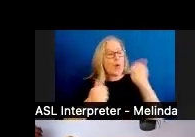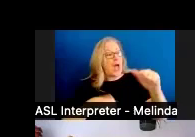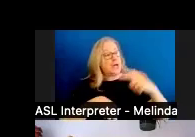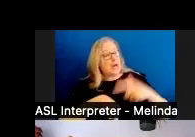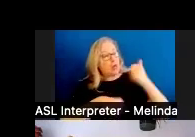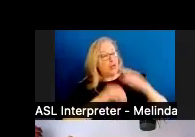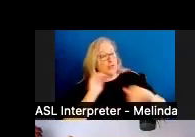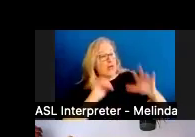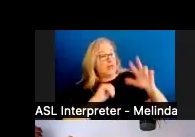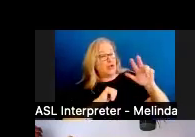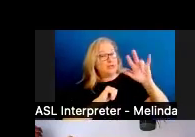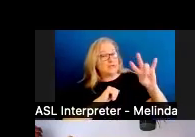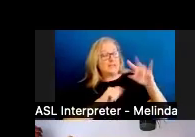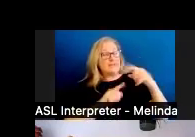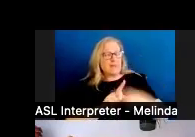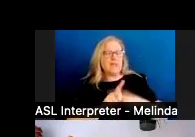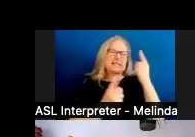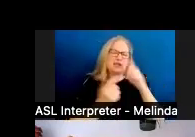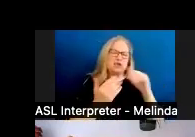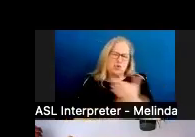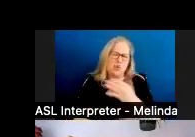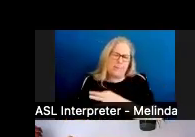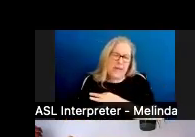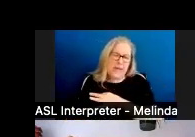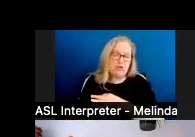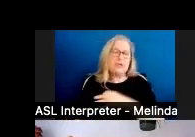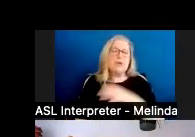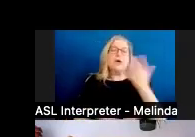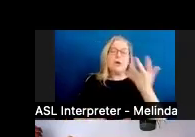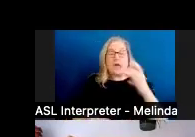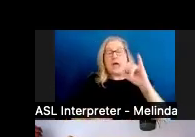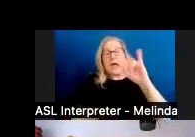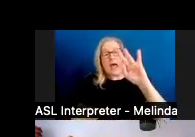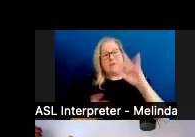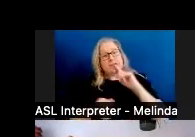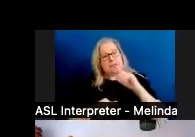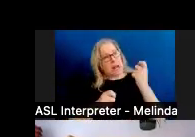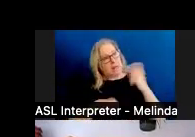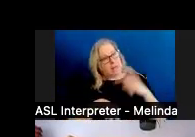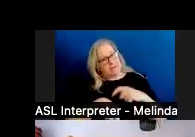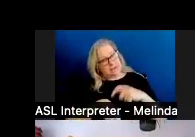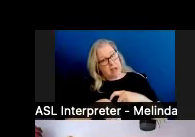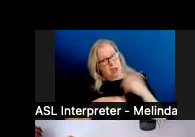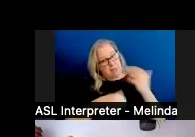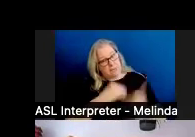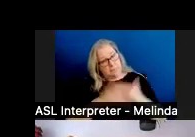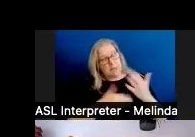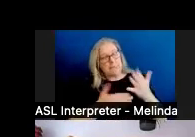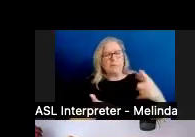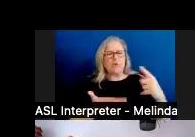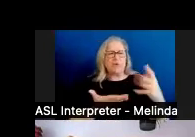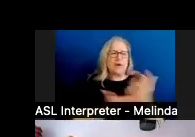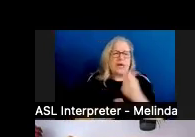considering a new application. In those instances where it's been a little bit of time, my recommendation would be to have a discussion with the NIH program official